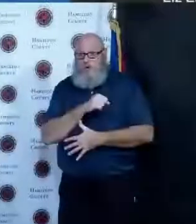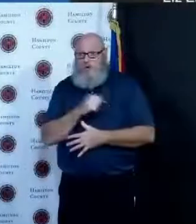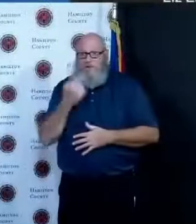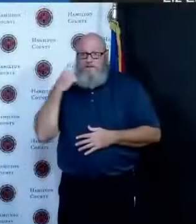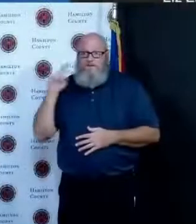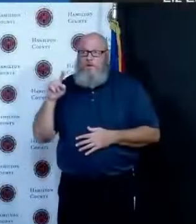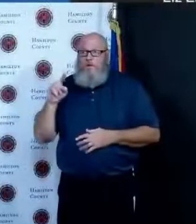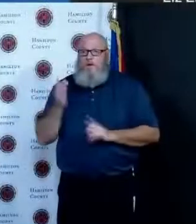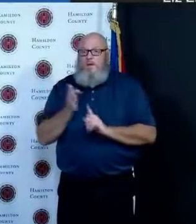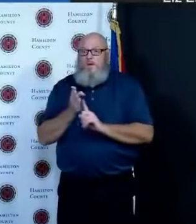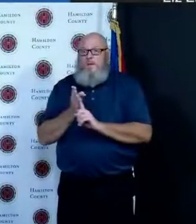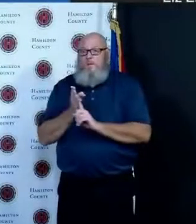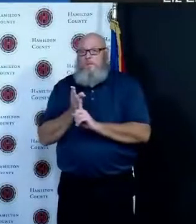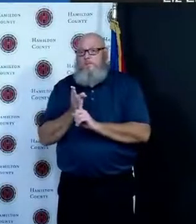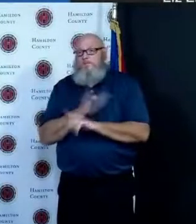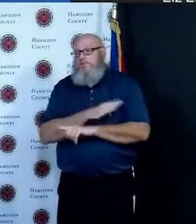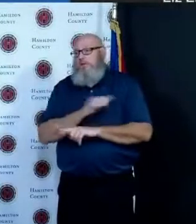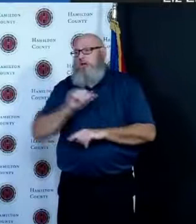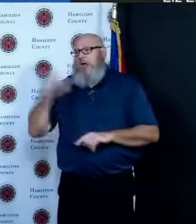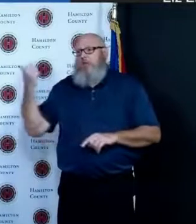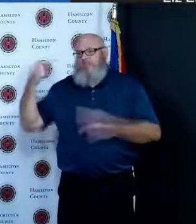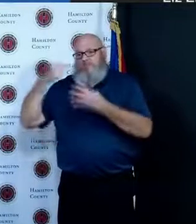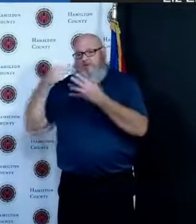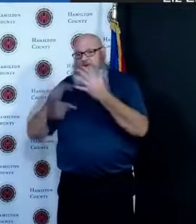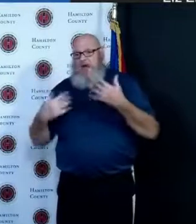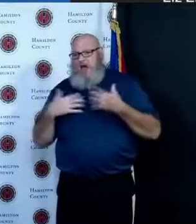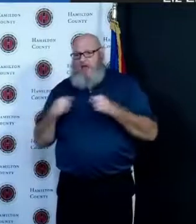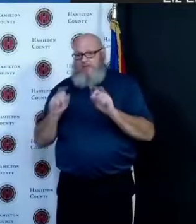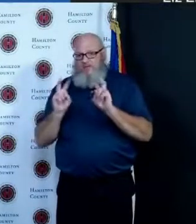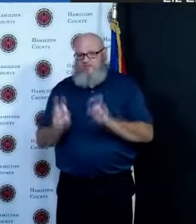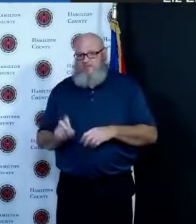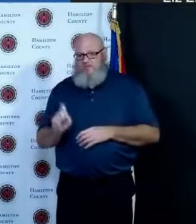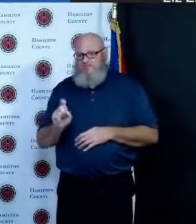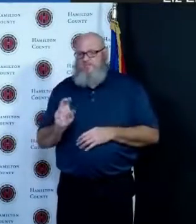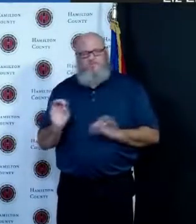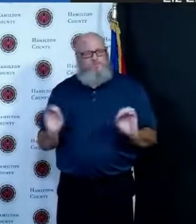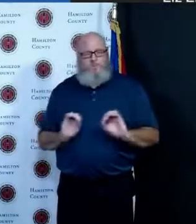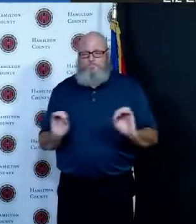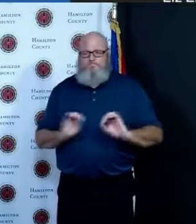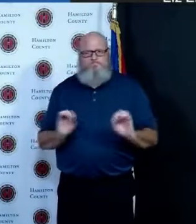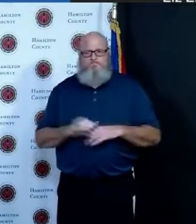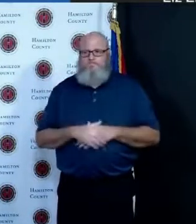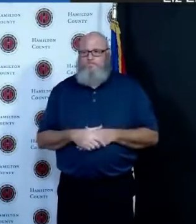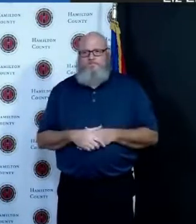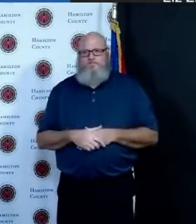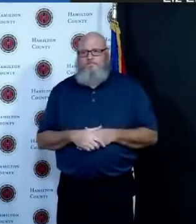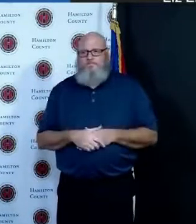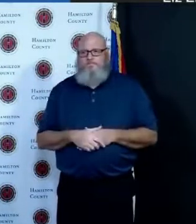plan calls for anyone that is age 80 and has not offered additional prioritization beyond the age